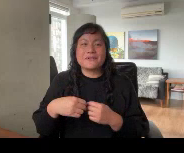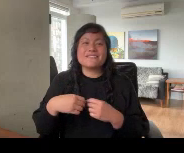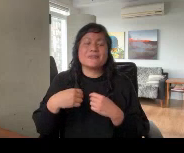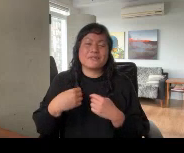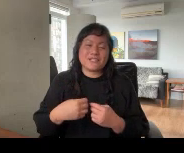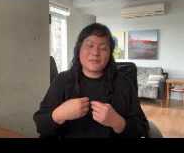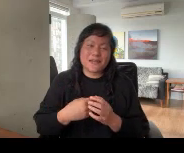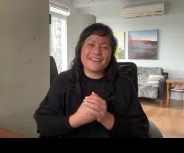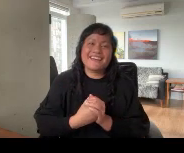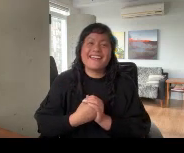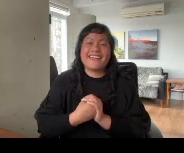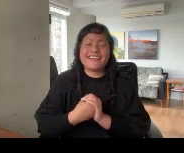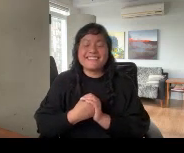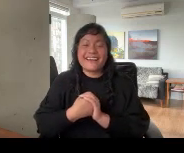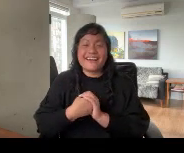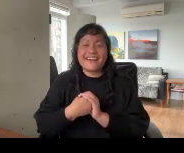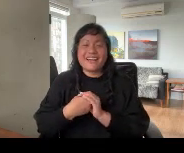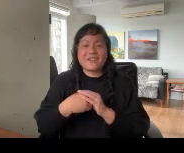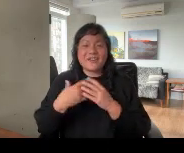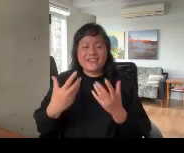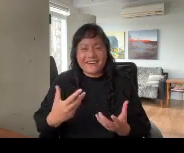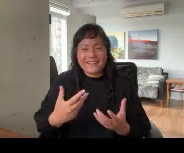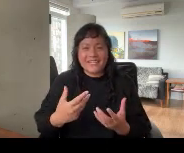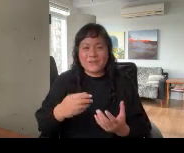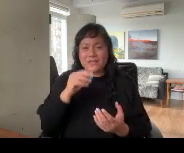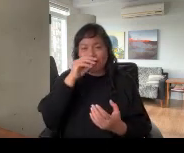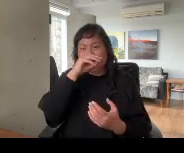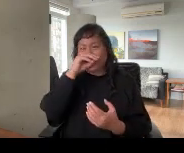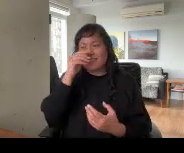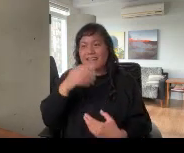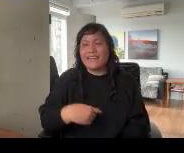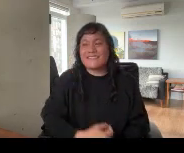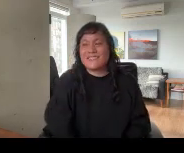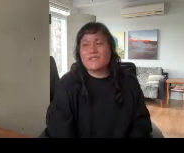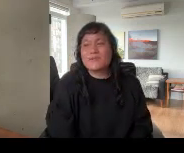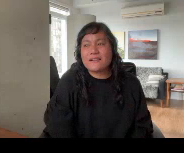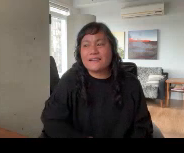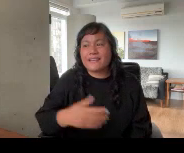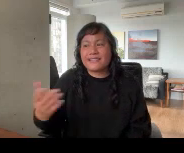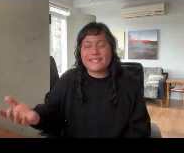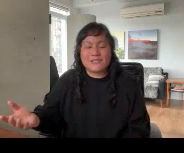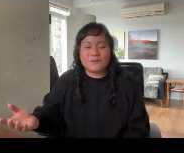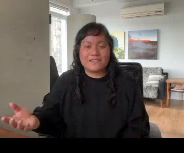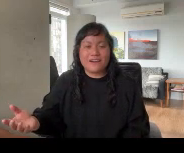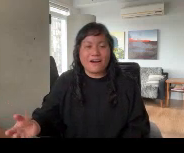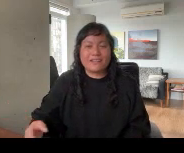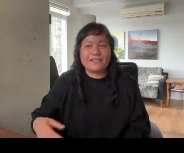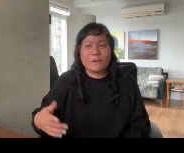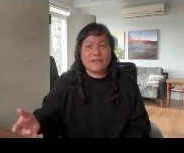members to participate in creating our accessible spaces is a student-led accessibility audit that